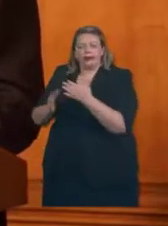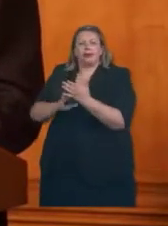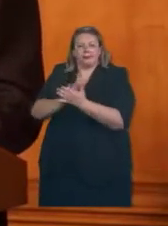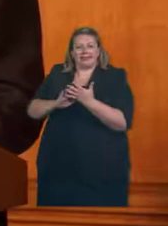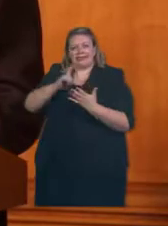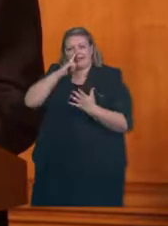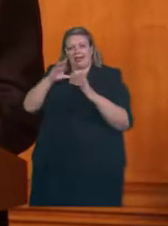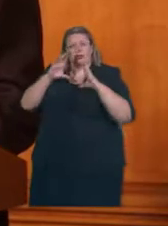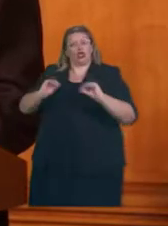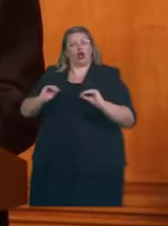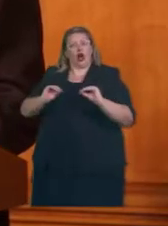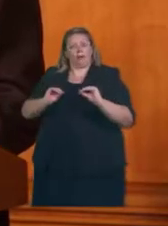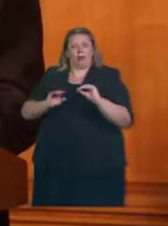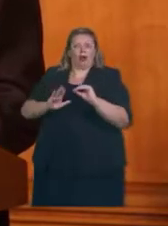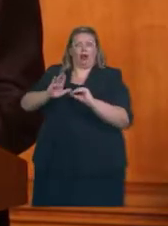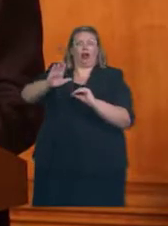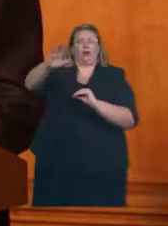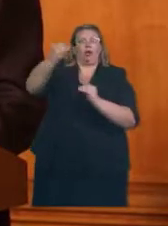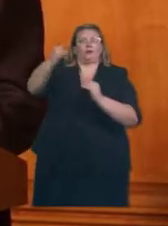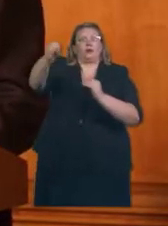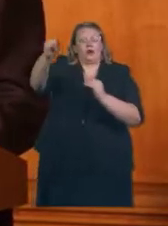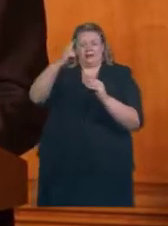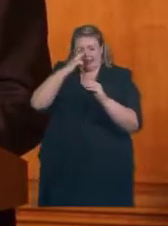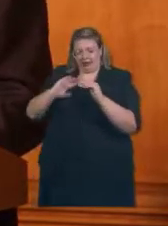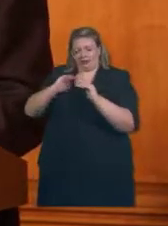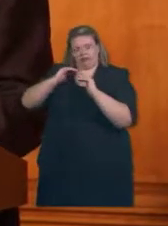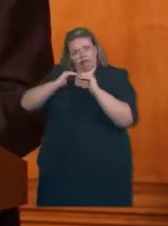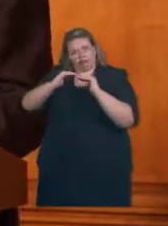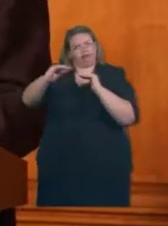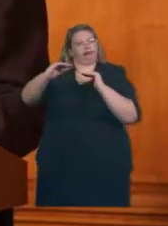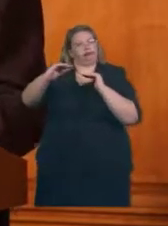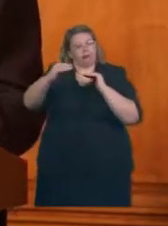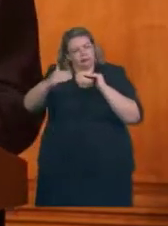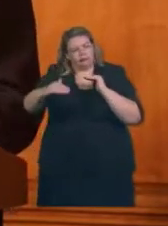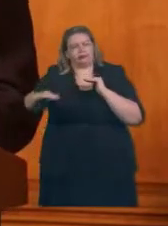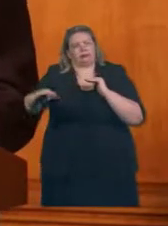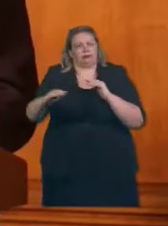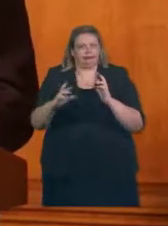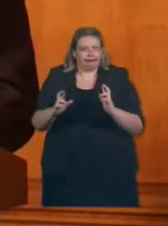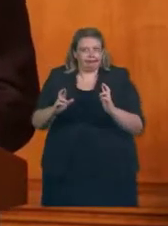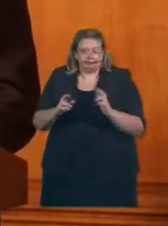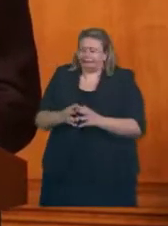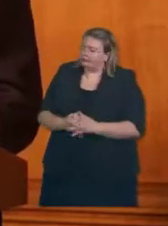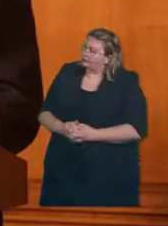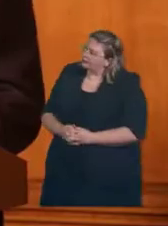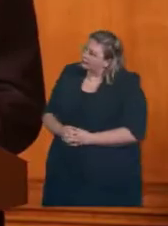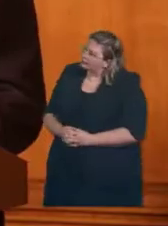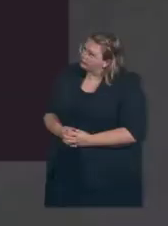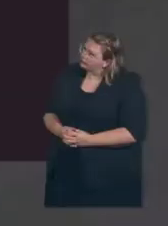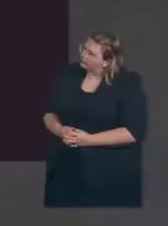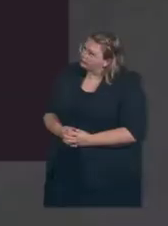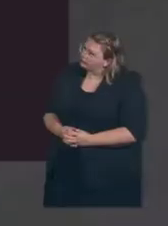of bringing the rates back down under control next slide please